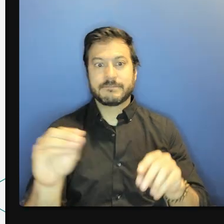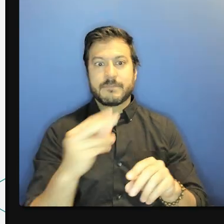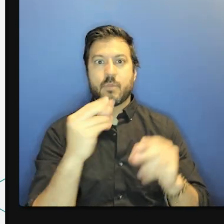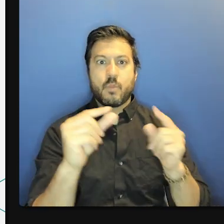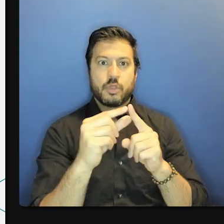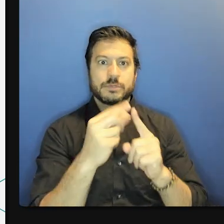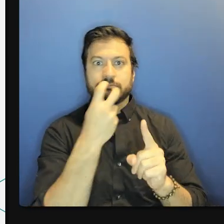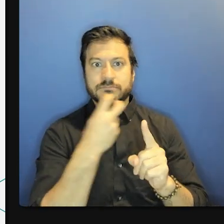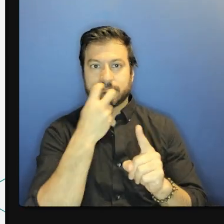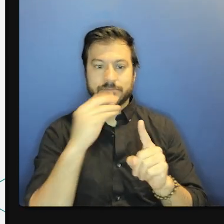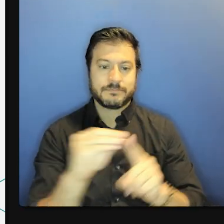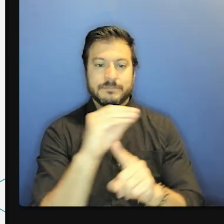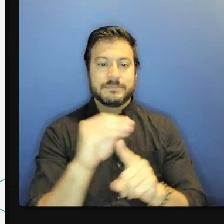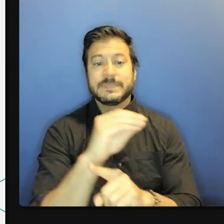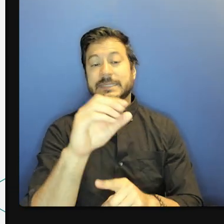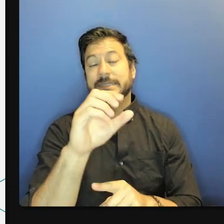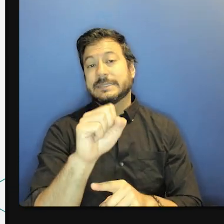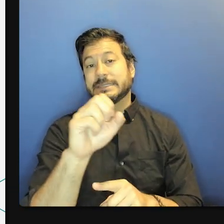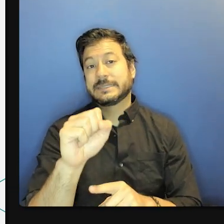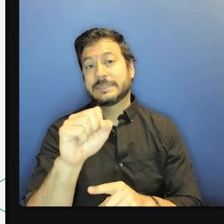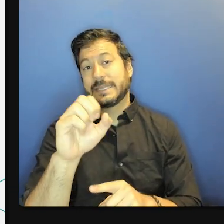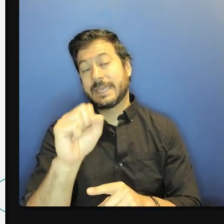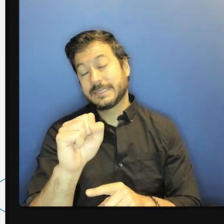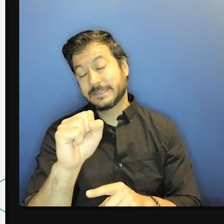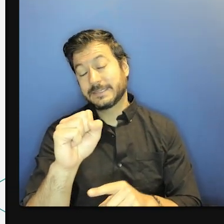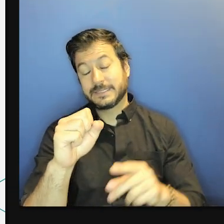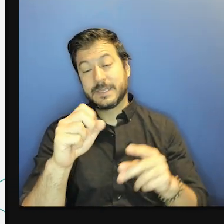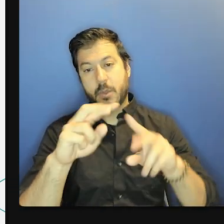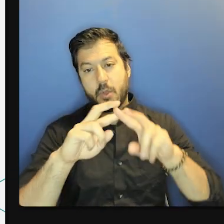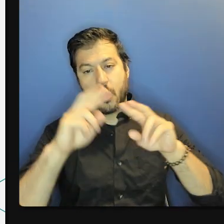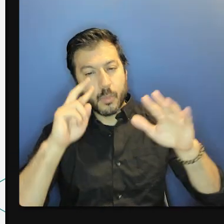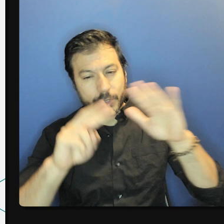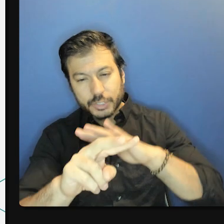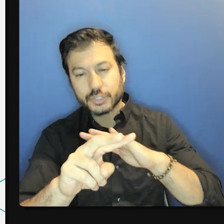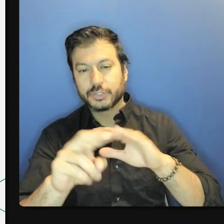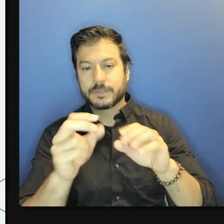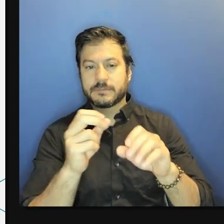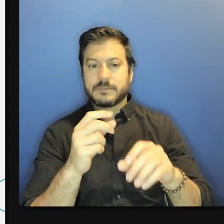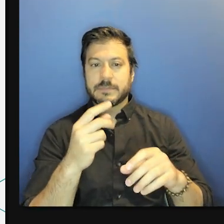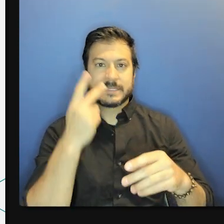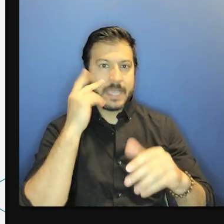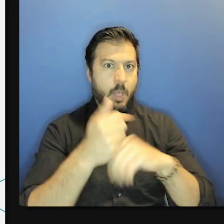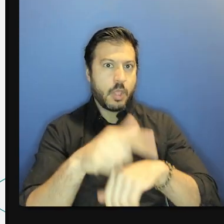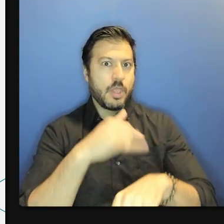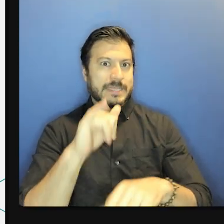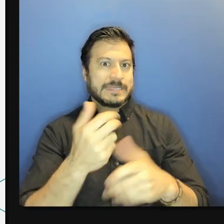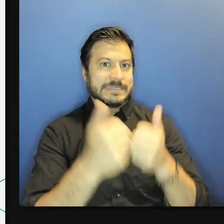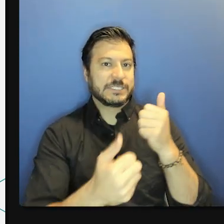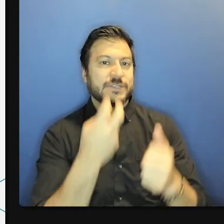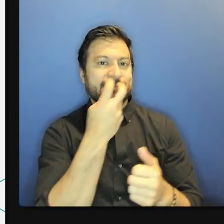and get the phonemes out of the words. The TTS acoustic predictor is used to predict the duration of each phoneme.